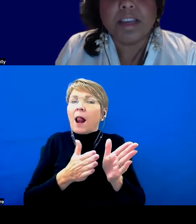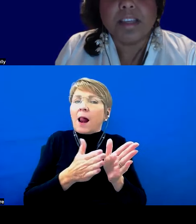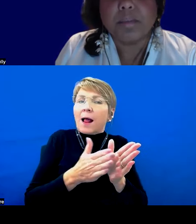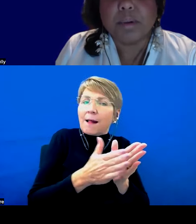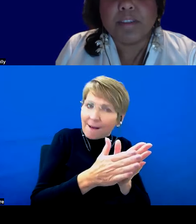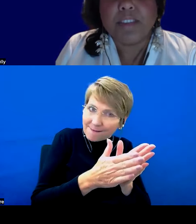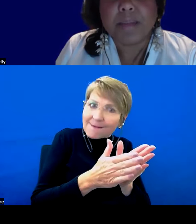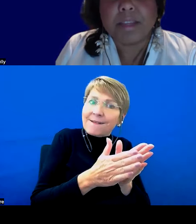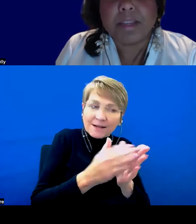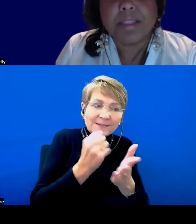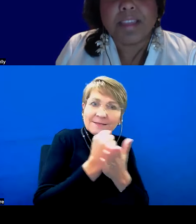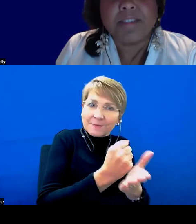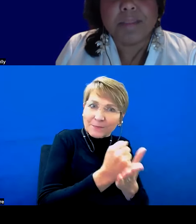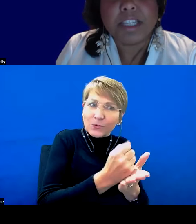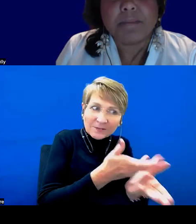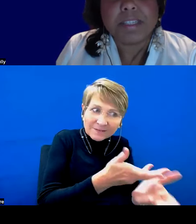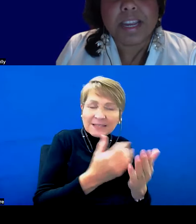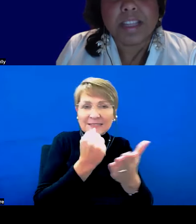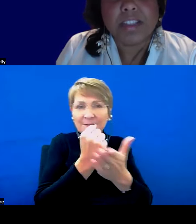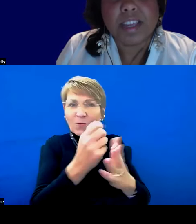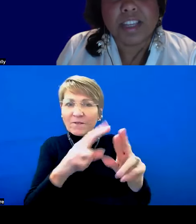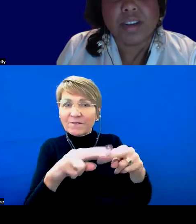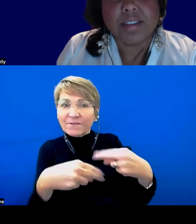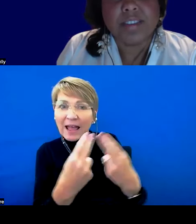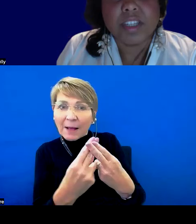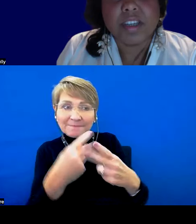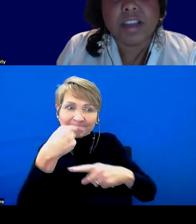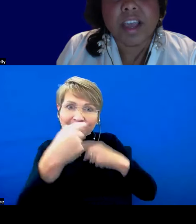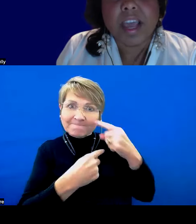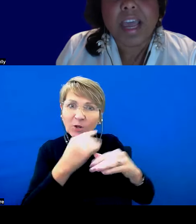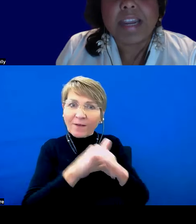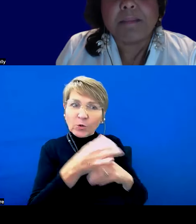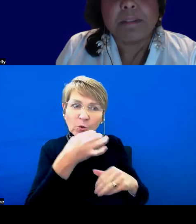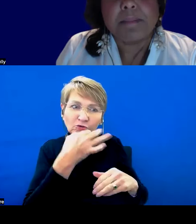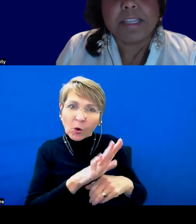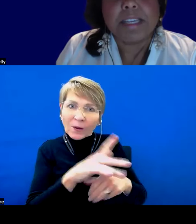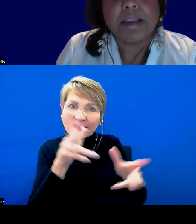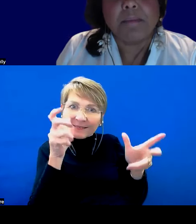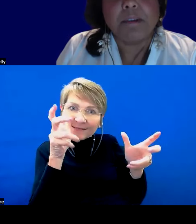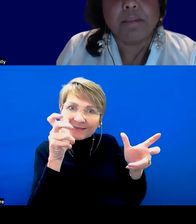supporting families with information pertaining to their child's vision and implementing appropriate